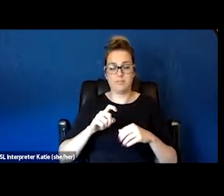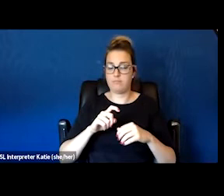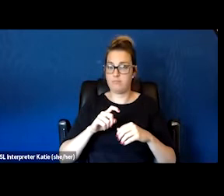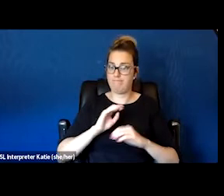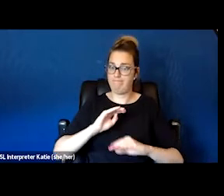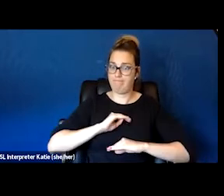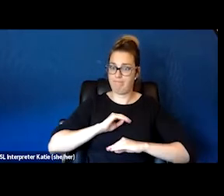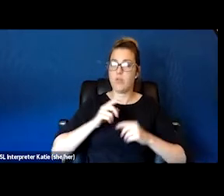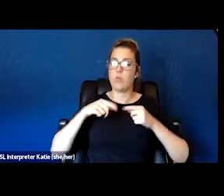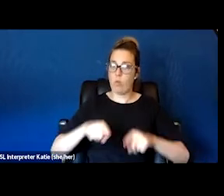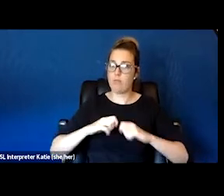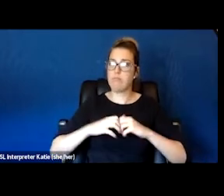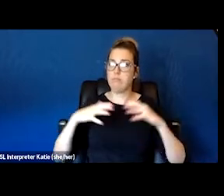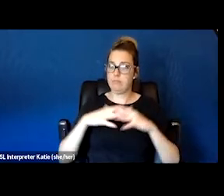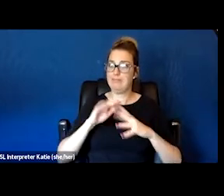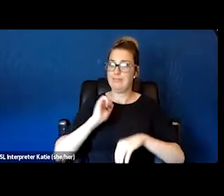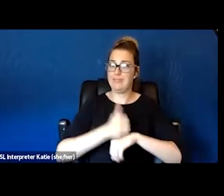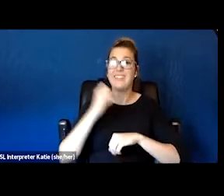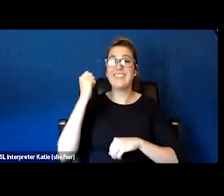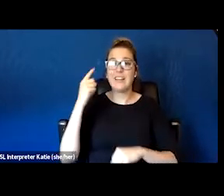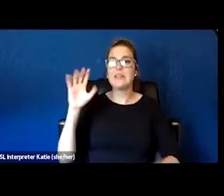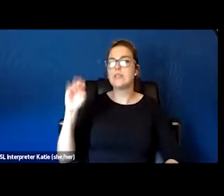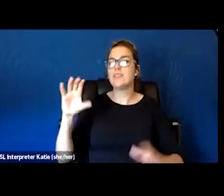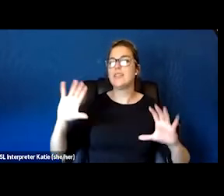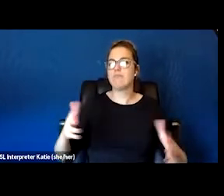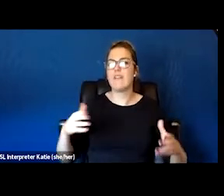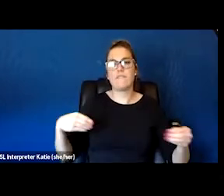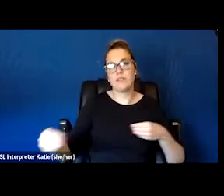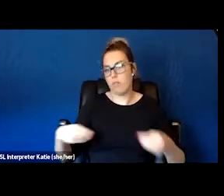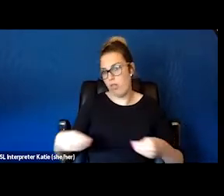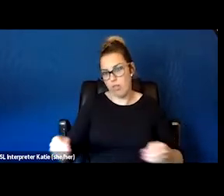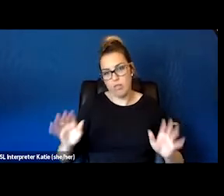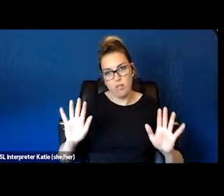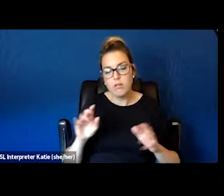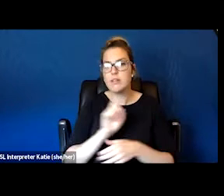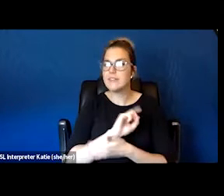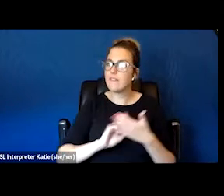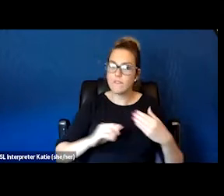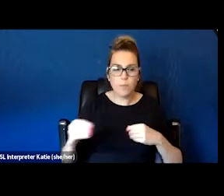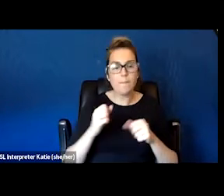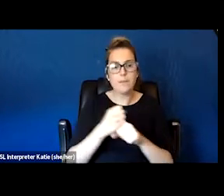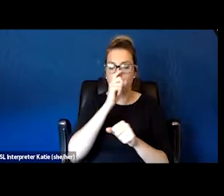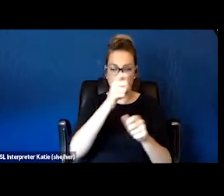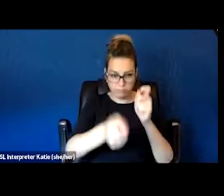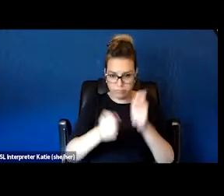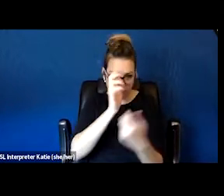so communities have a lot of flexibility as well in the way that they design to make sure that it's customized as much as possible to meet the particular needs